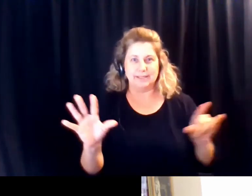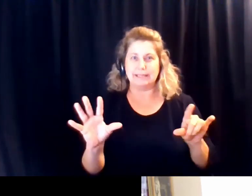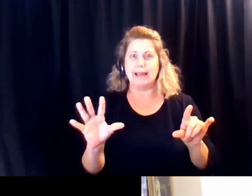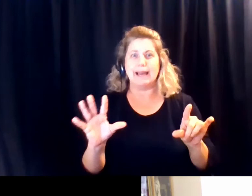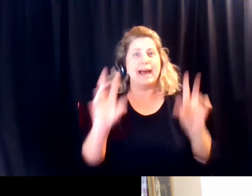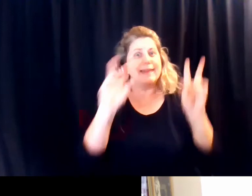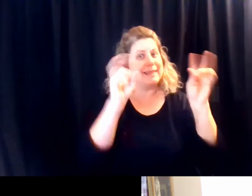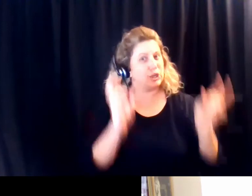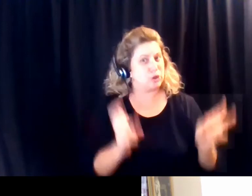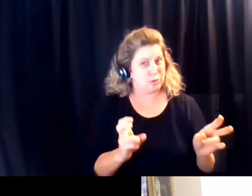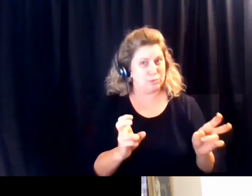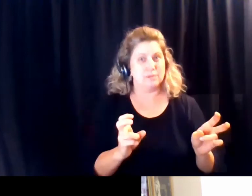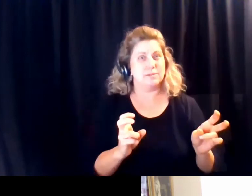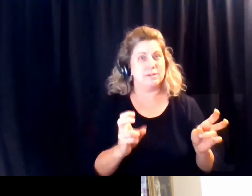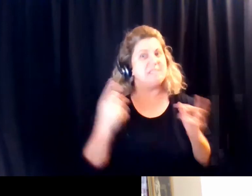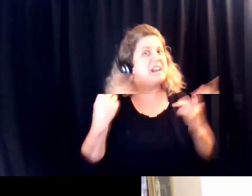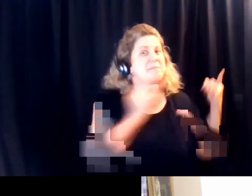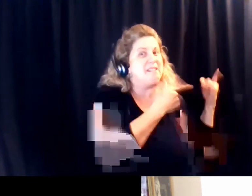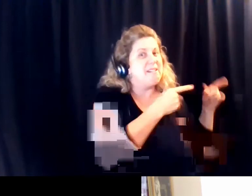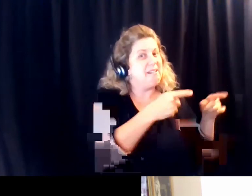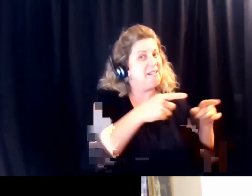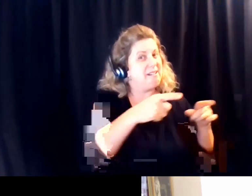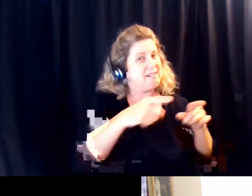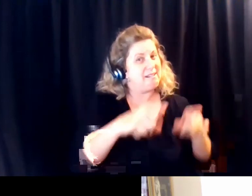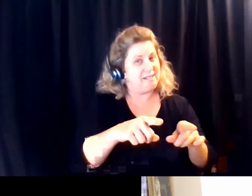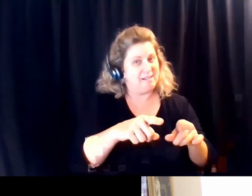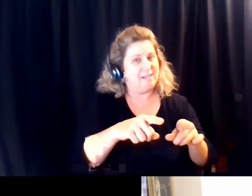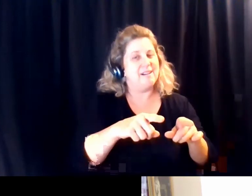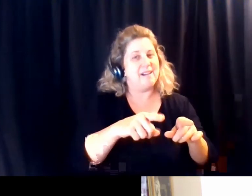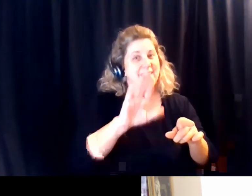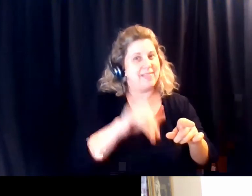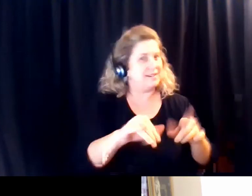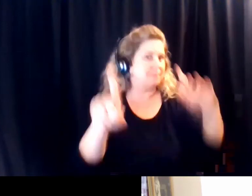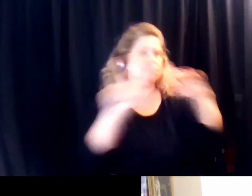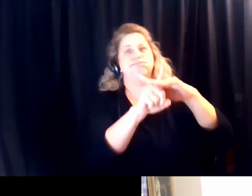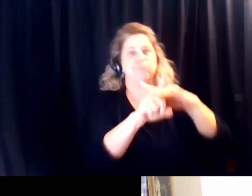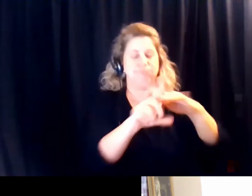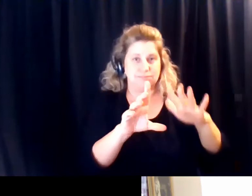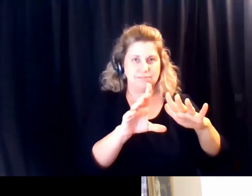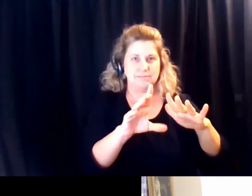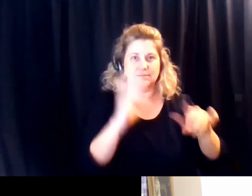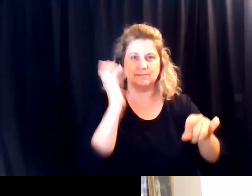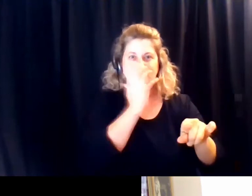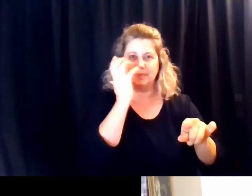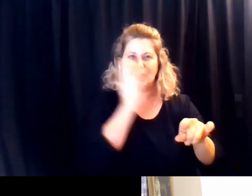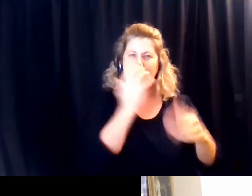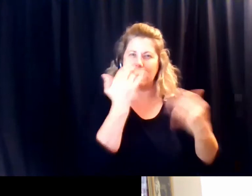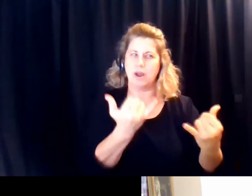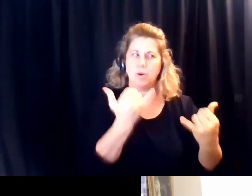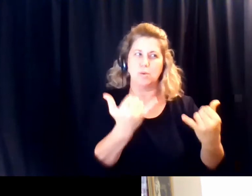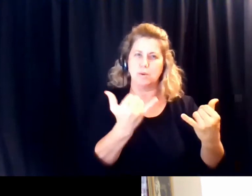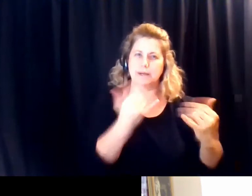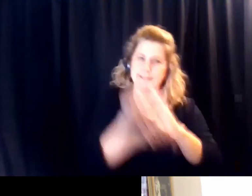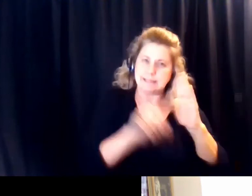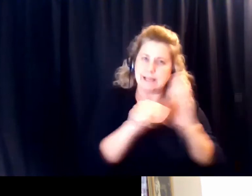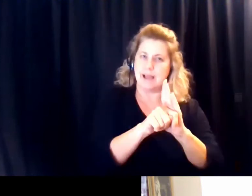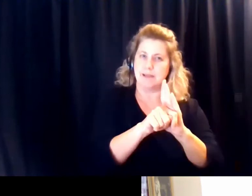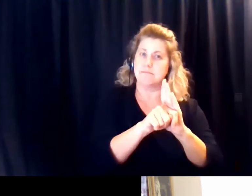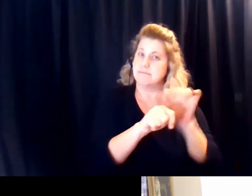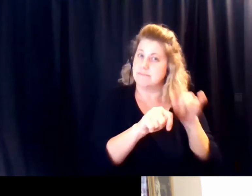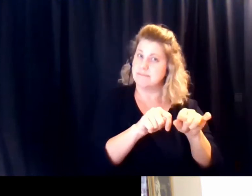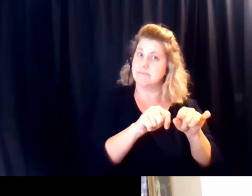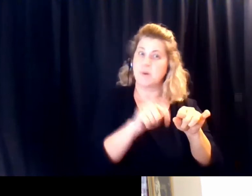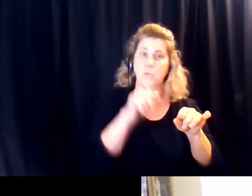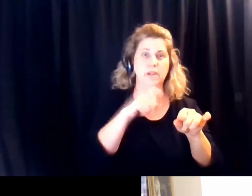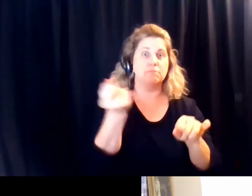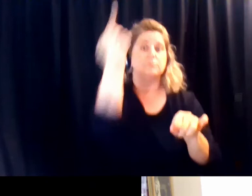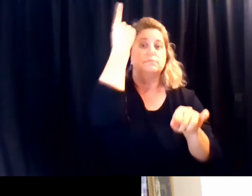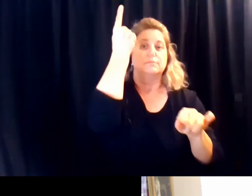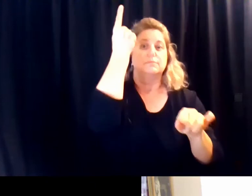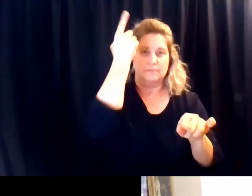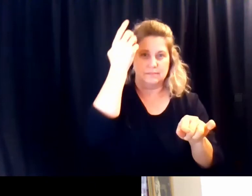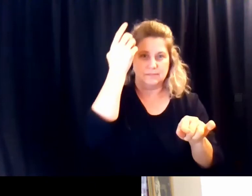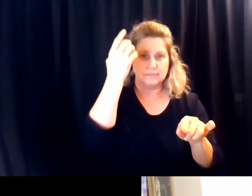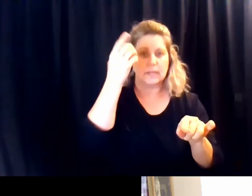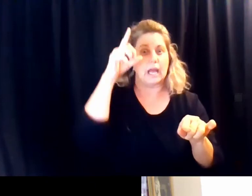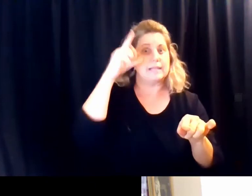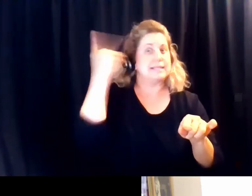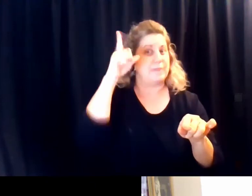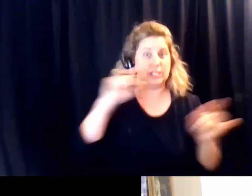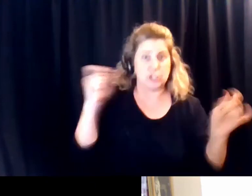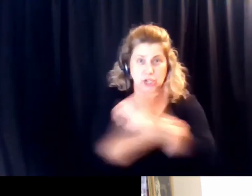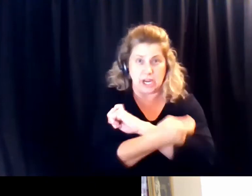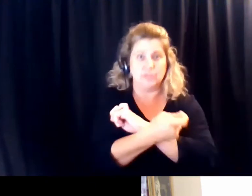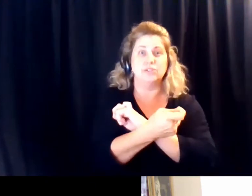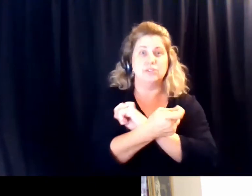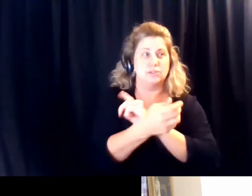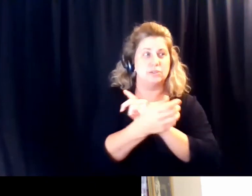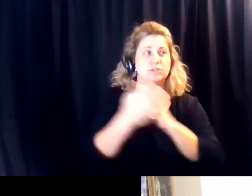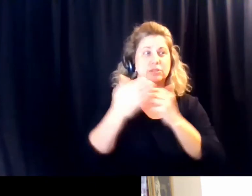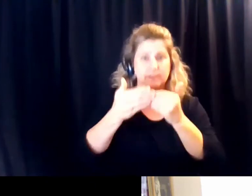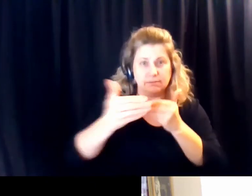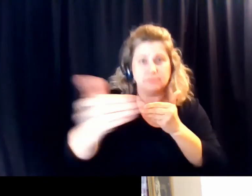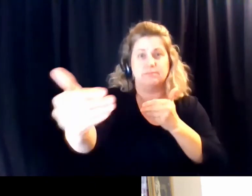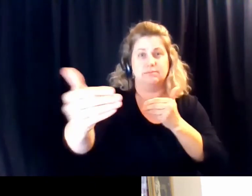Heather Dibblee: Thank you, Judy. The next question is from Stephen says Hi, Judy. I'm 57 years old and CP. So I was pre and post ADA and involved in activism. Do you see a connection between our disability community and the Black Lives Matter movement.